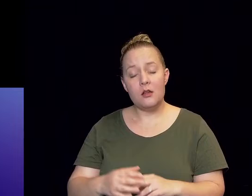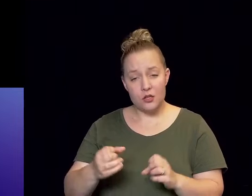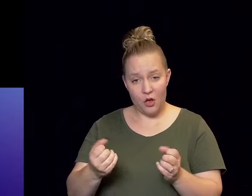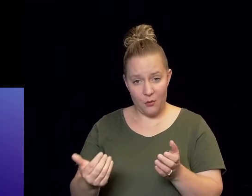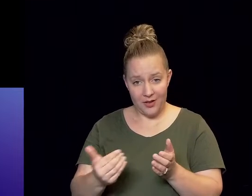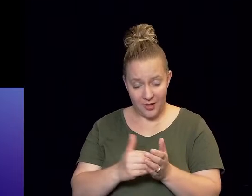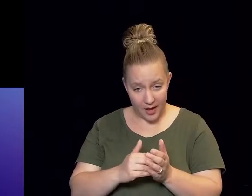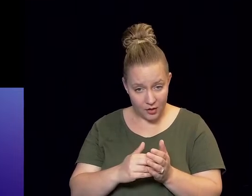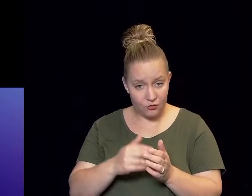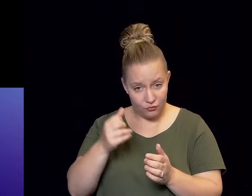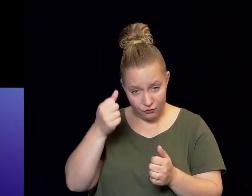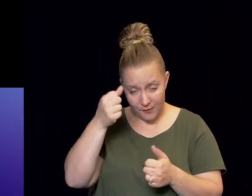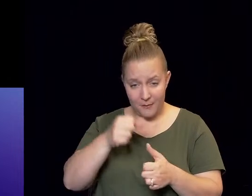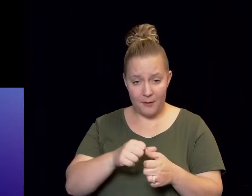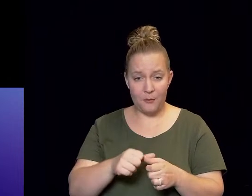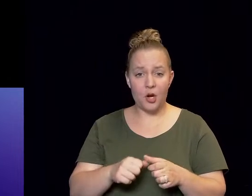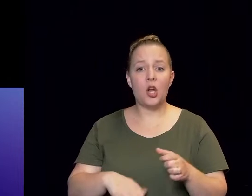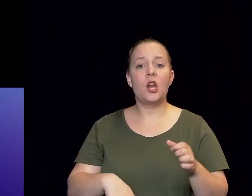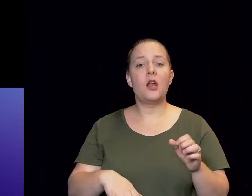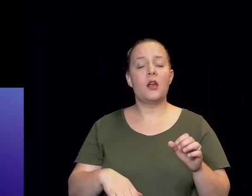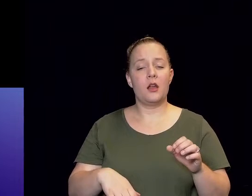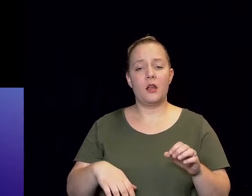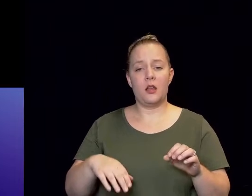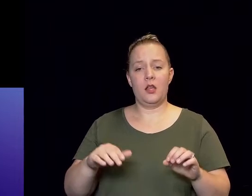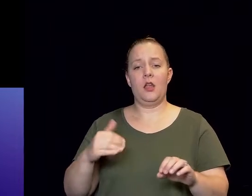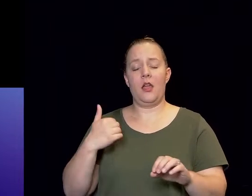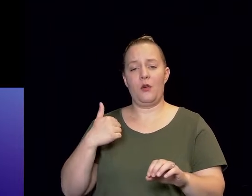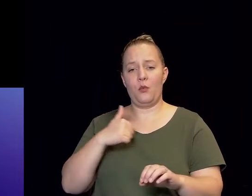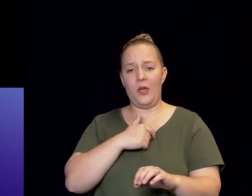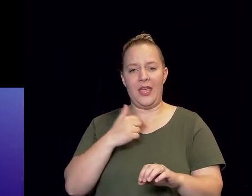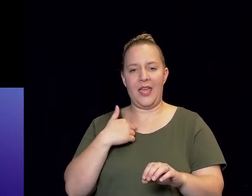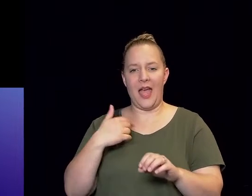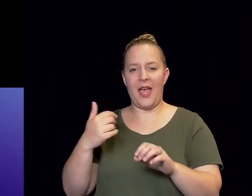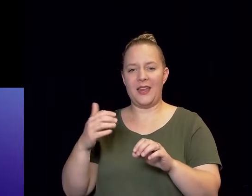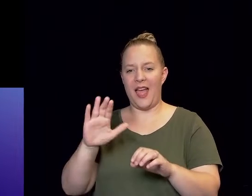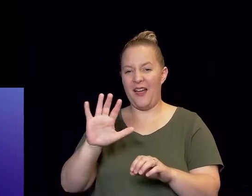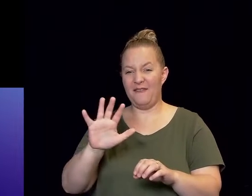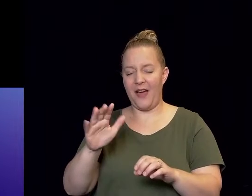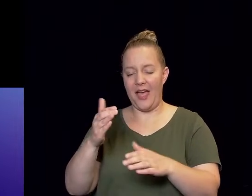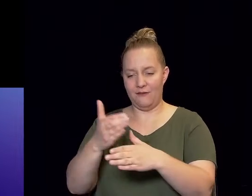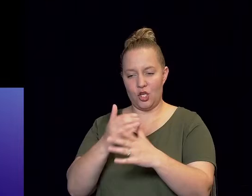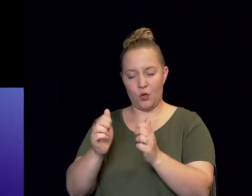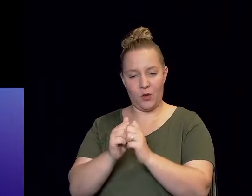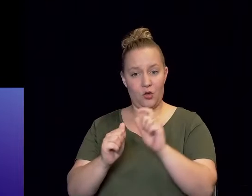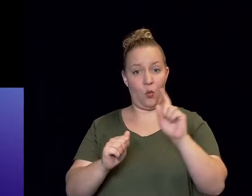note! We did that 5, we distributed it to the 1 first like as when we're reading a book. We